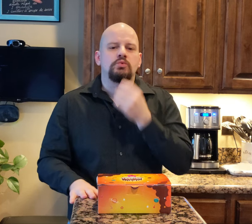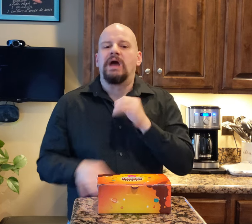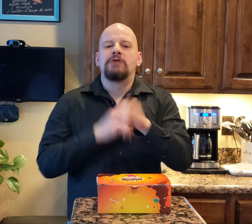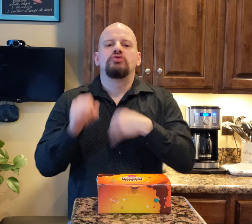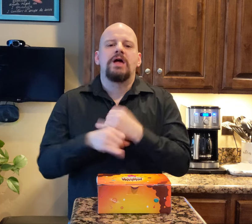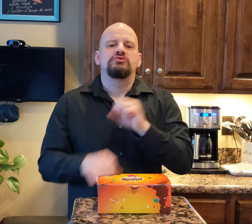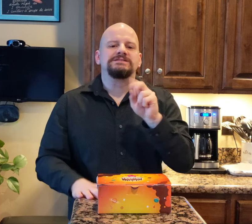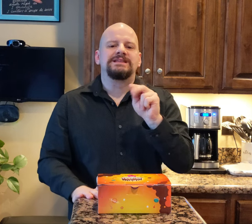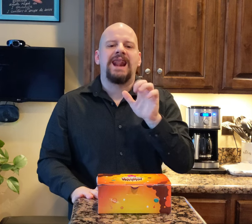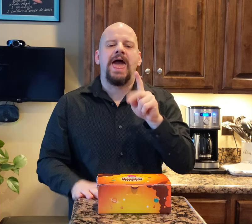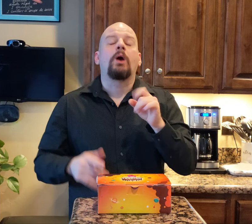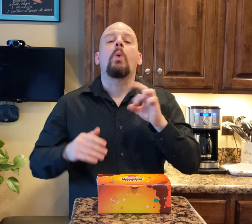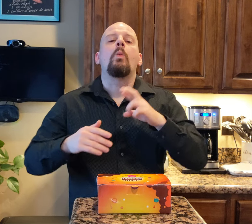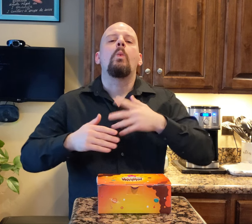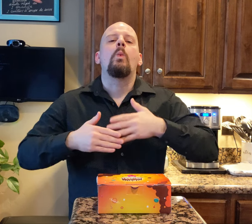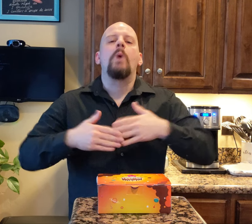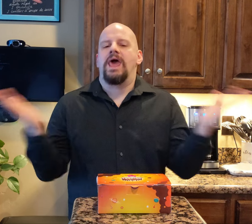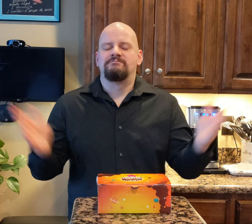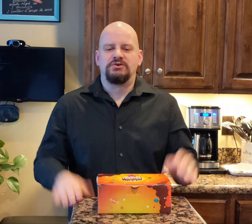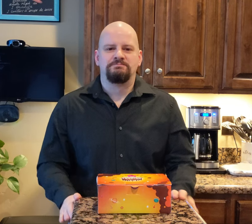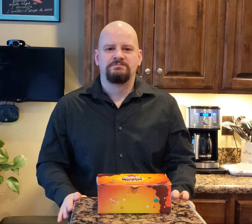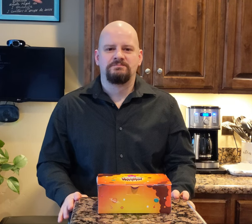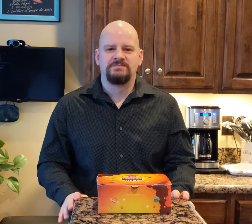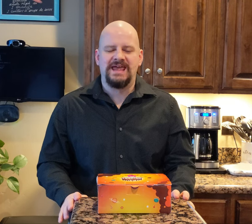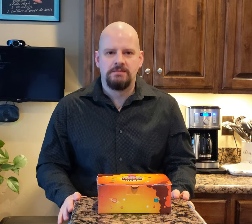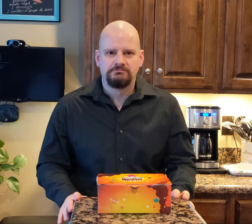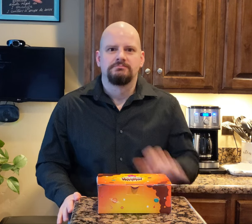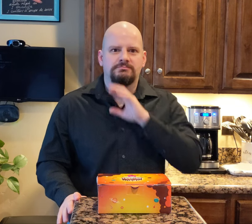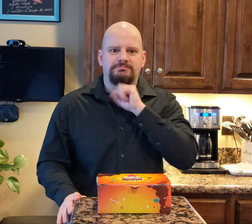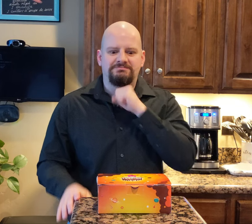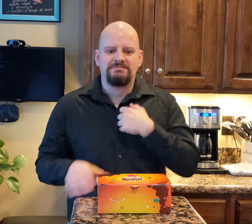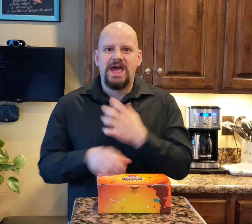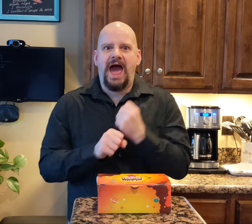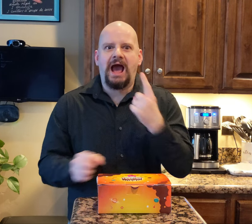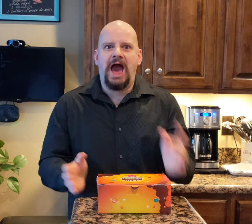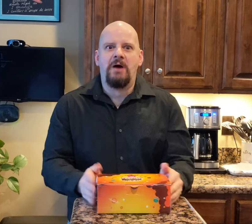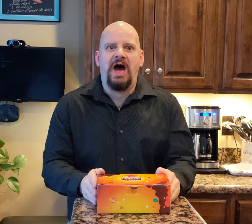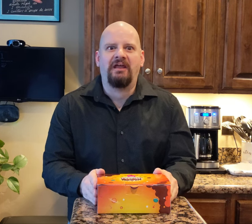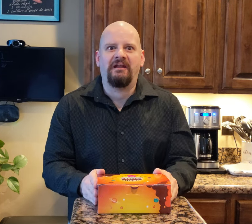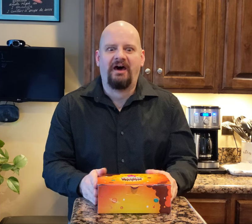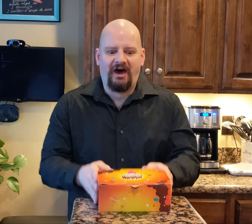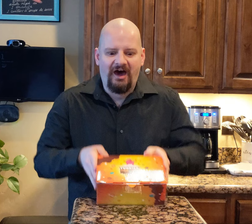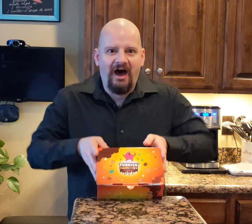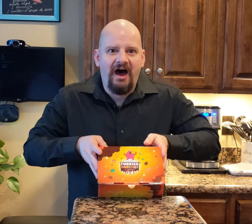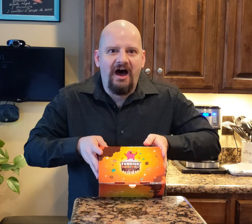international snack, or whatever. Surprisingly, I got one!